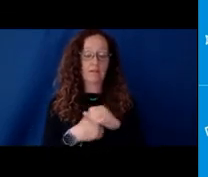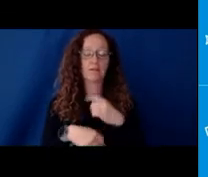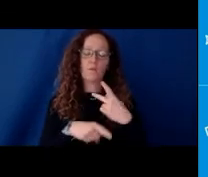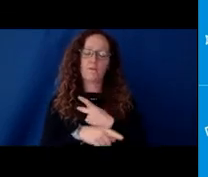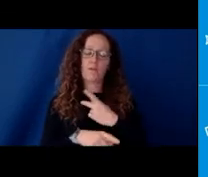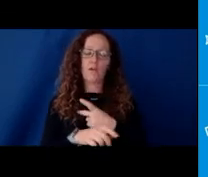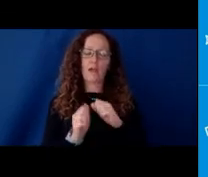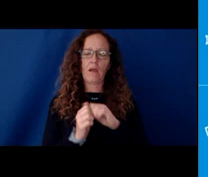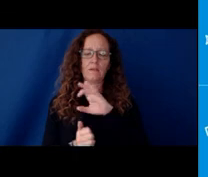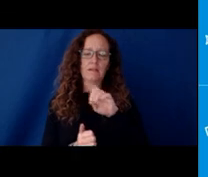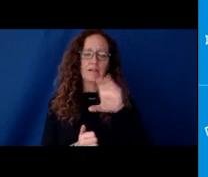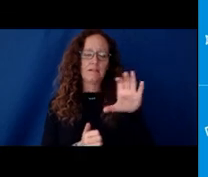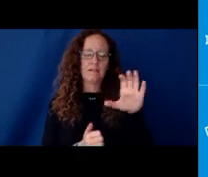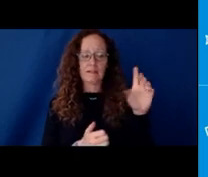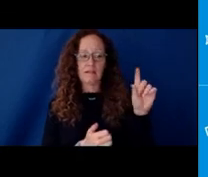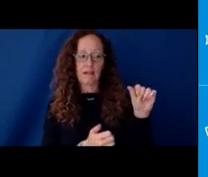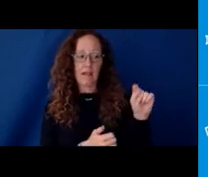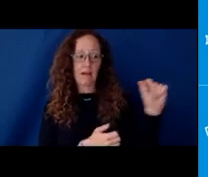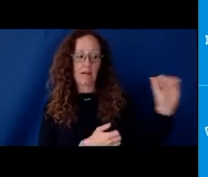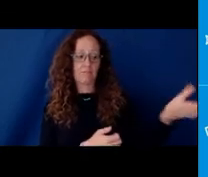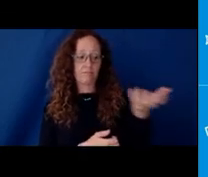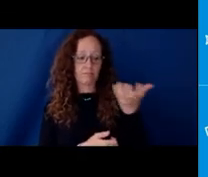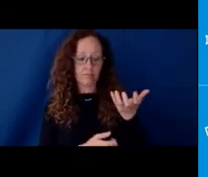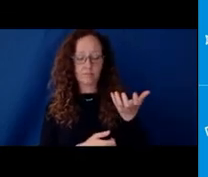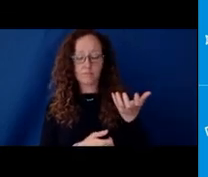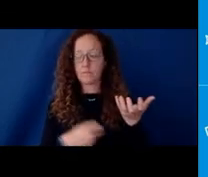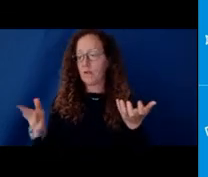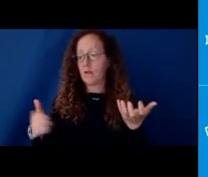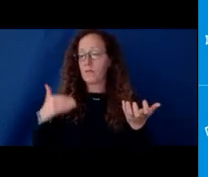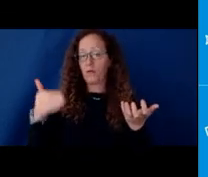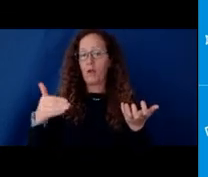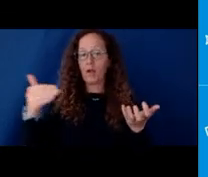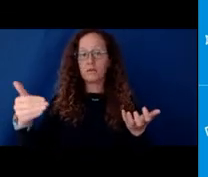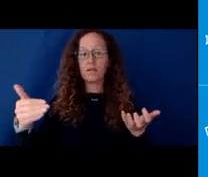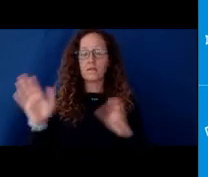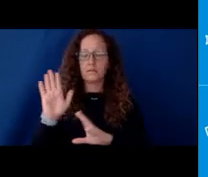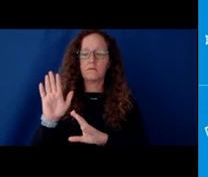and also to develop a process that can leverage local heat-health relationships,